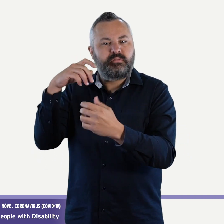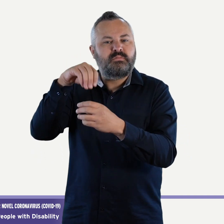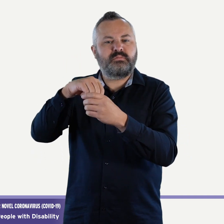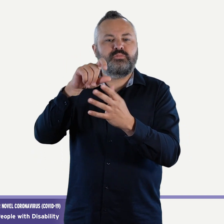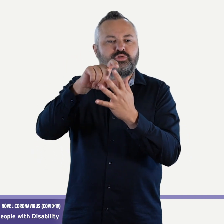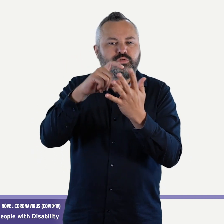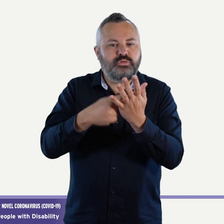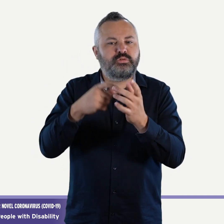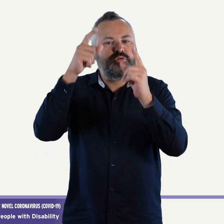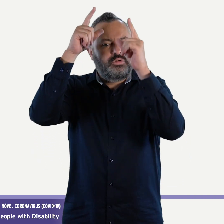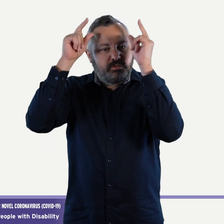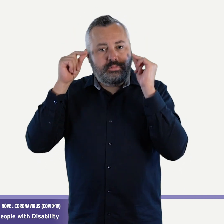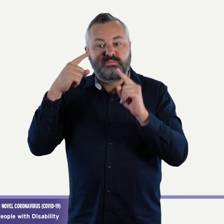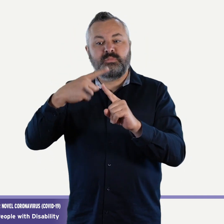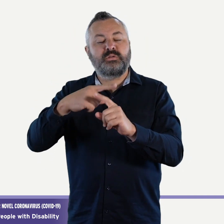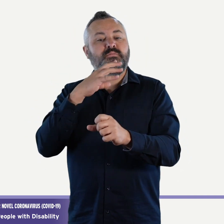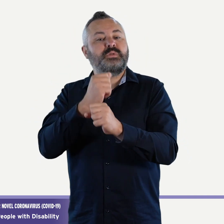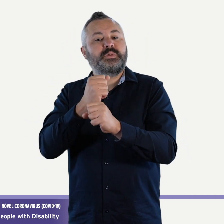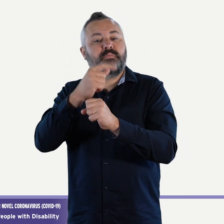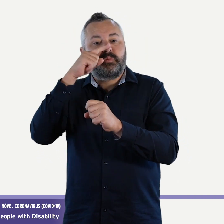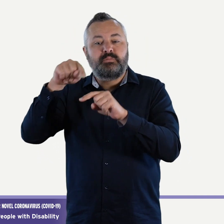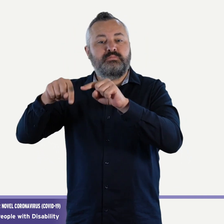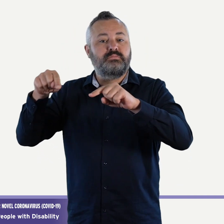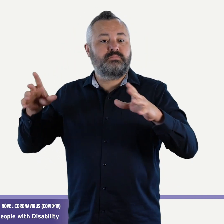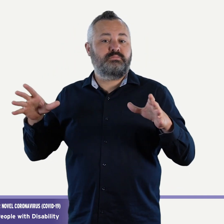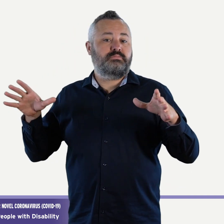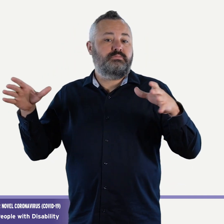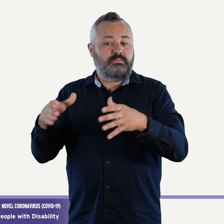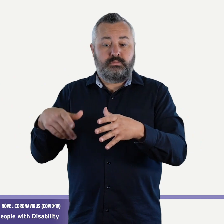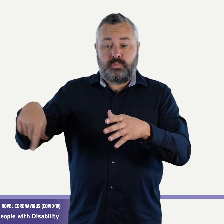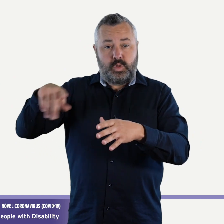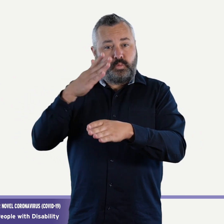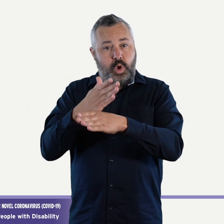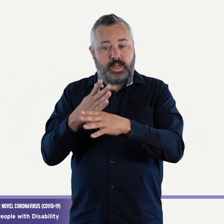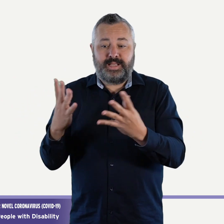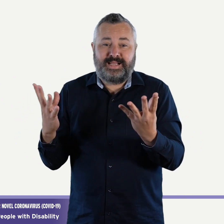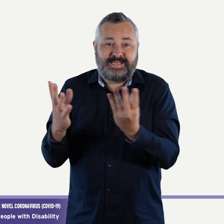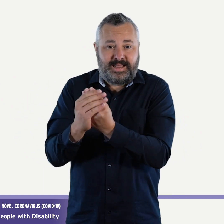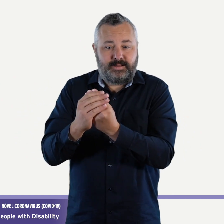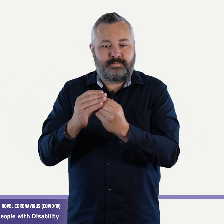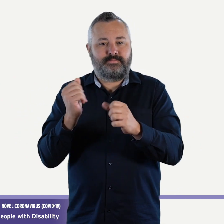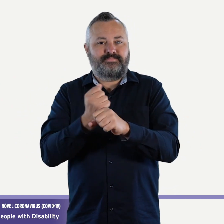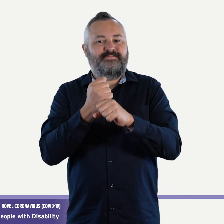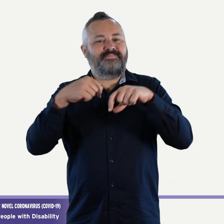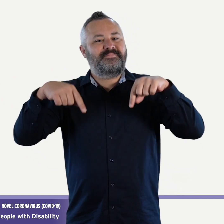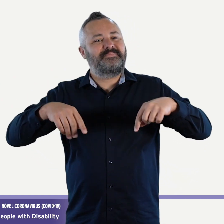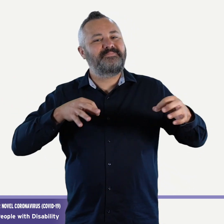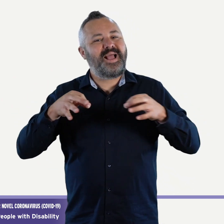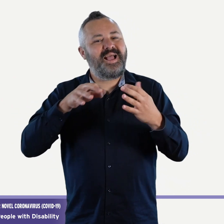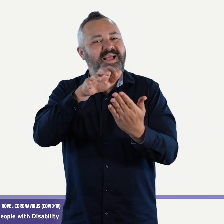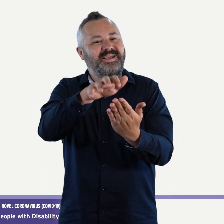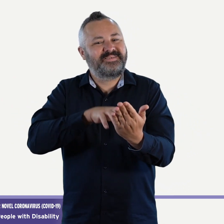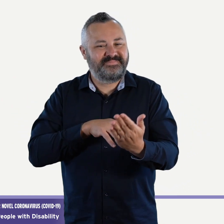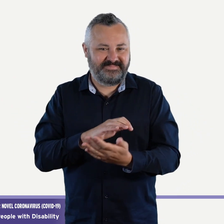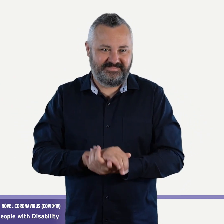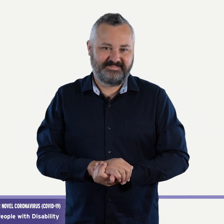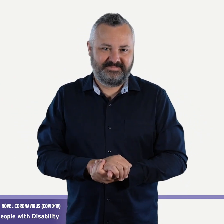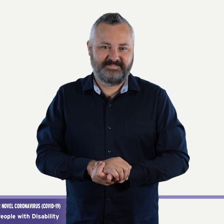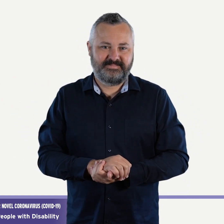Australian Government officials, and state and territory government officials. They oversee the development and implementation of the Plan.